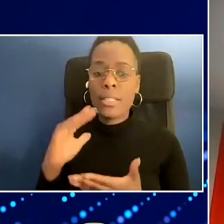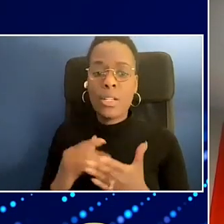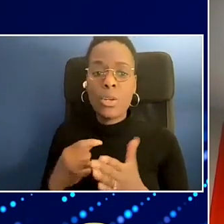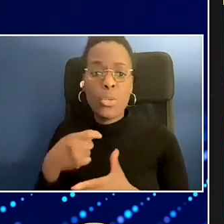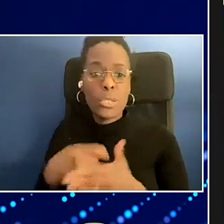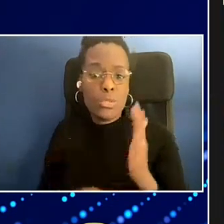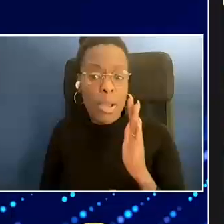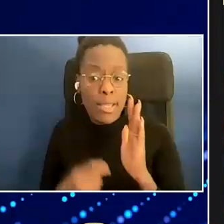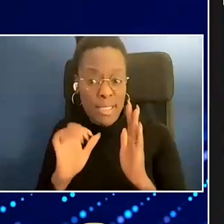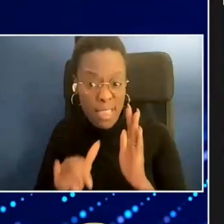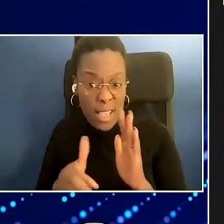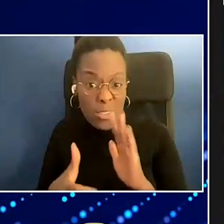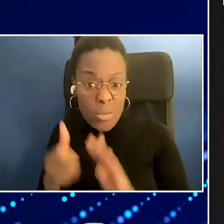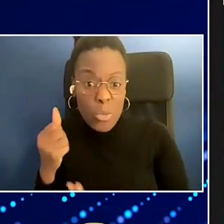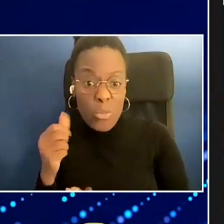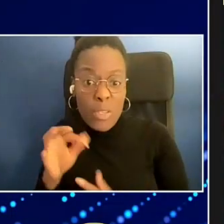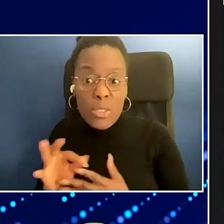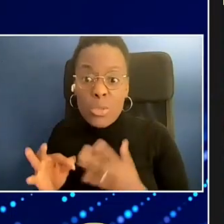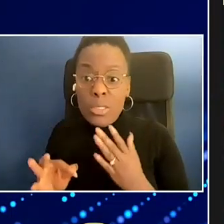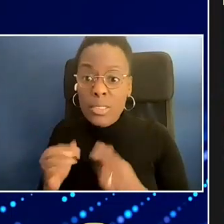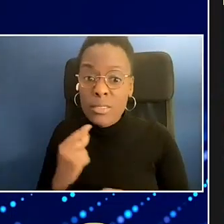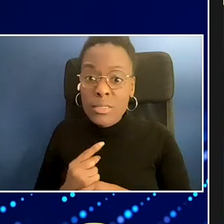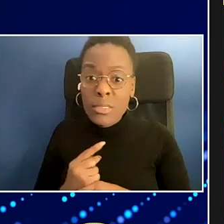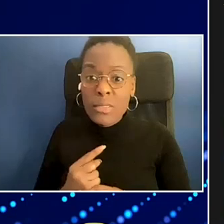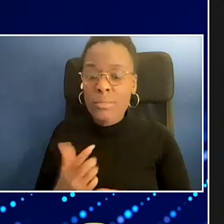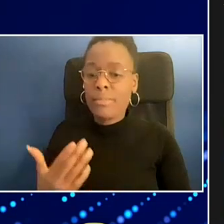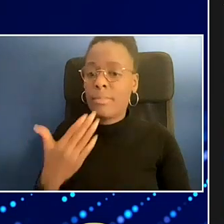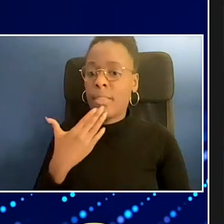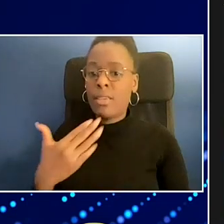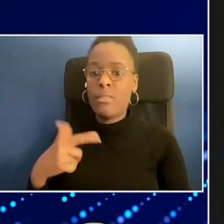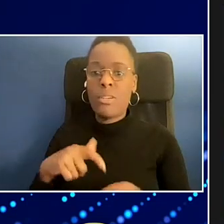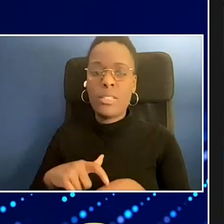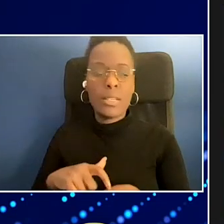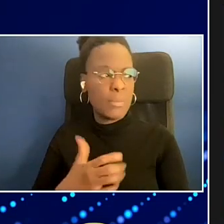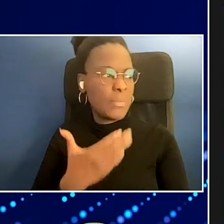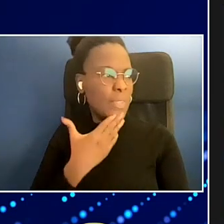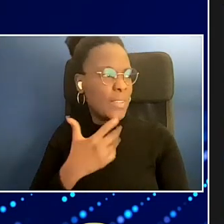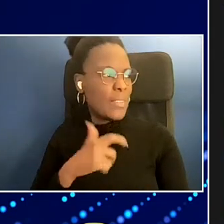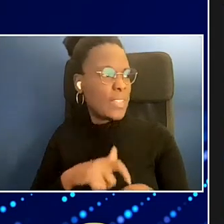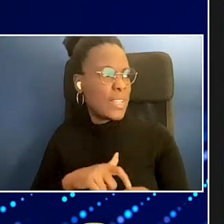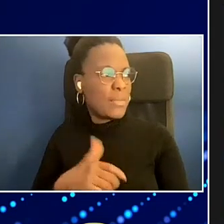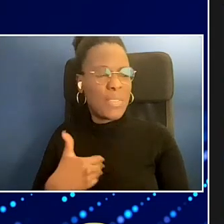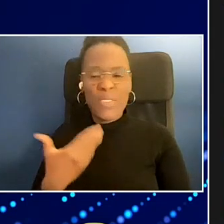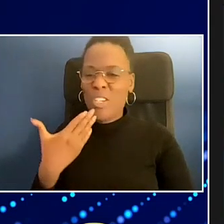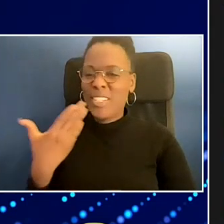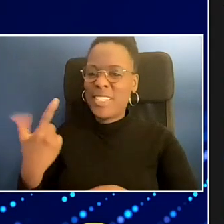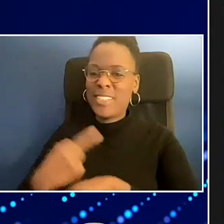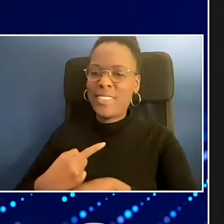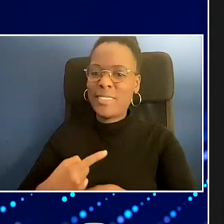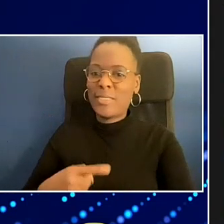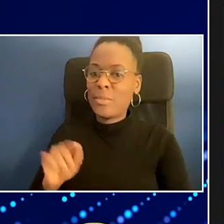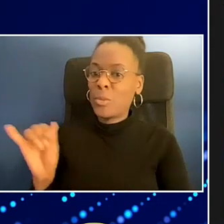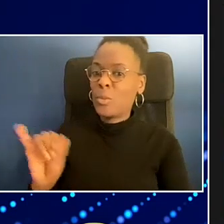Thank you Luke, we appreciate your comment. Thank you. Have a good day. You as well. Krystil, I think that we probably have